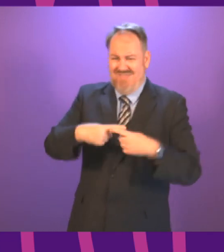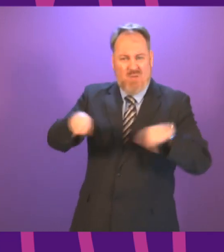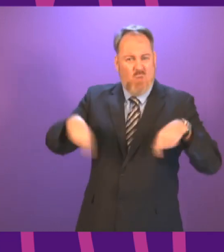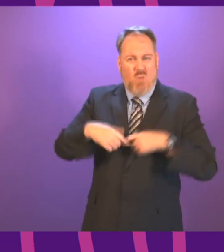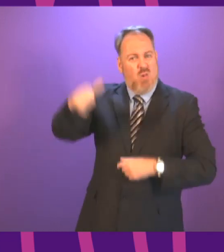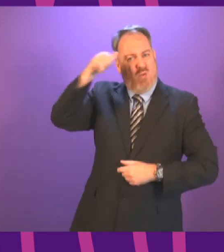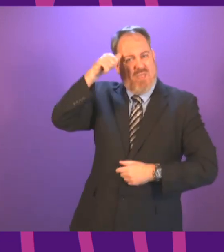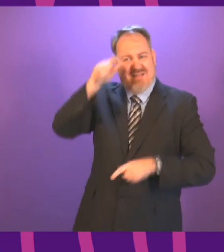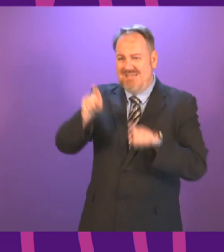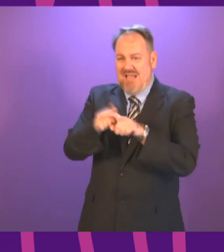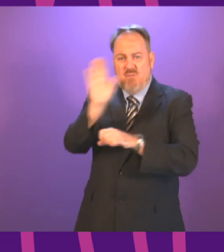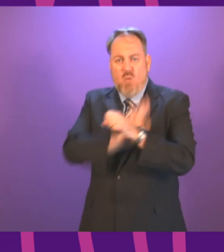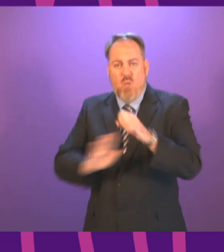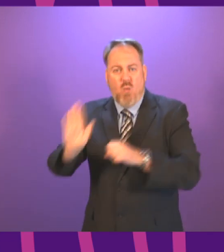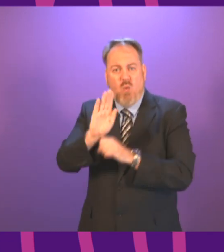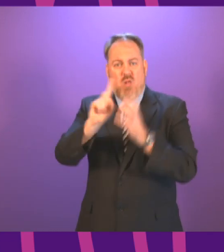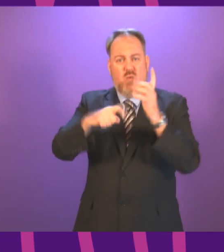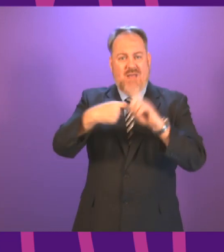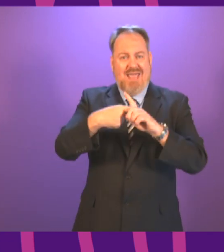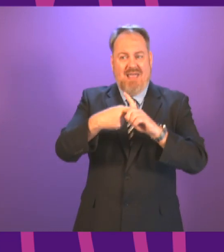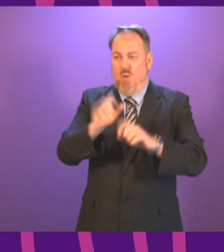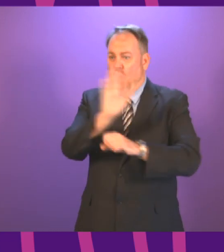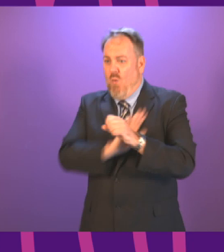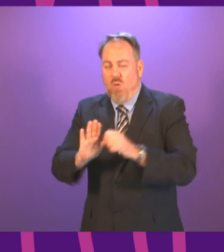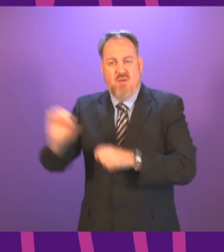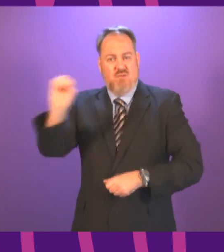is true of Scotland and of England, Wales, Northern Ireland and much of Europe and the